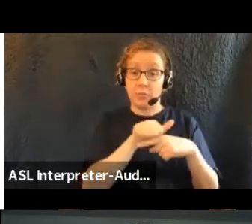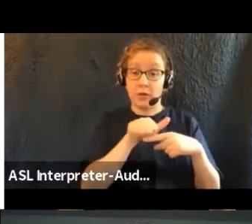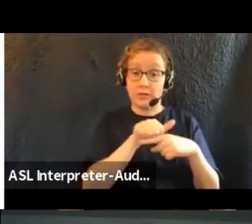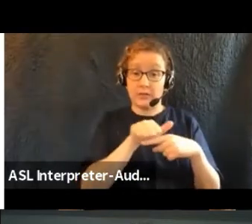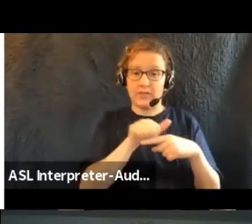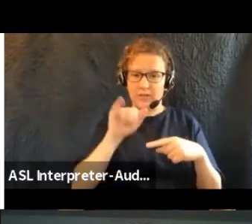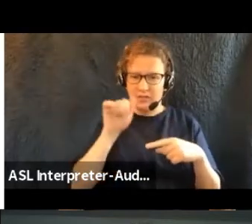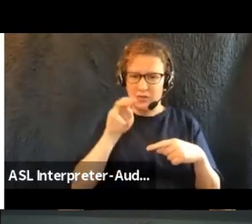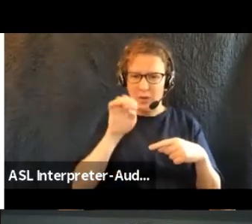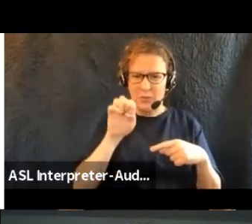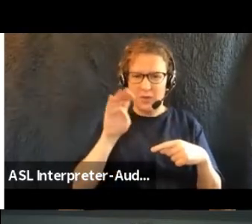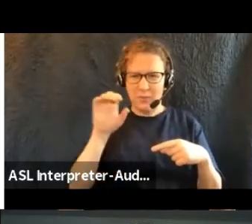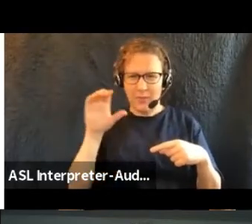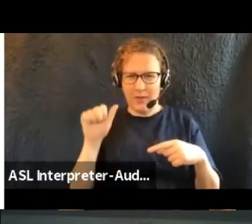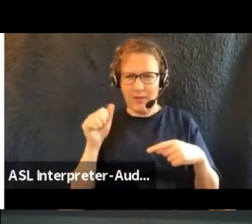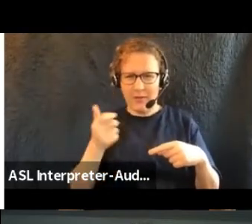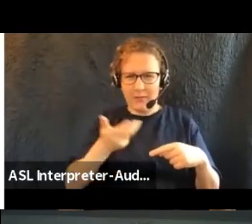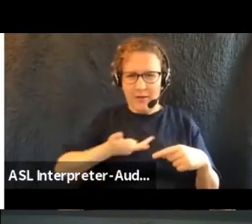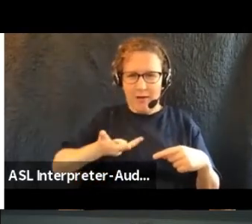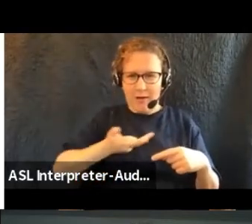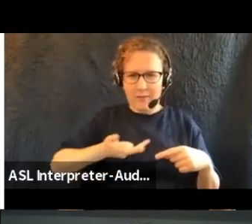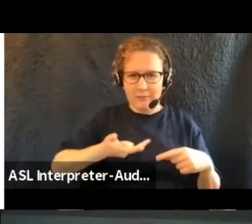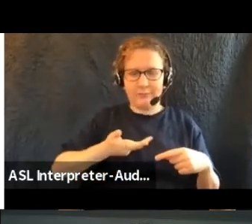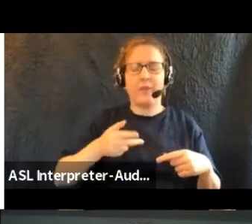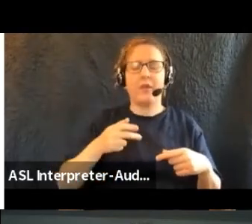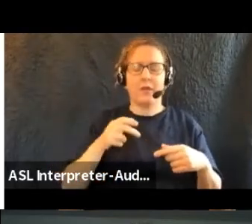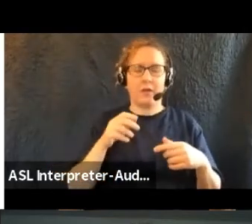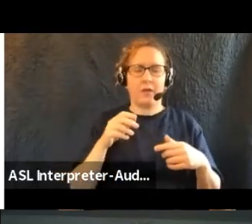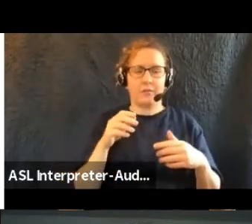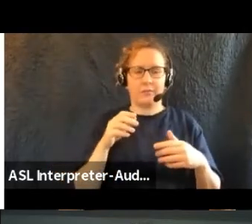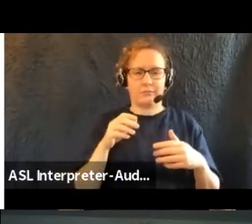Becca and I have found when making content adaptable.